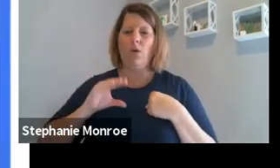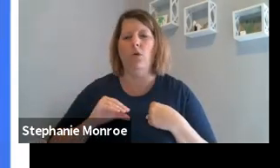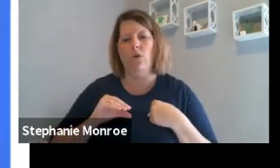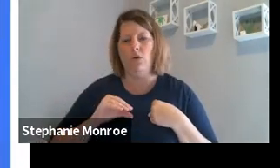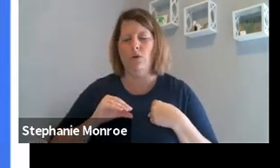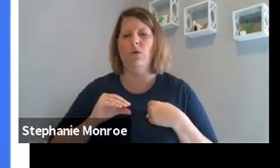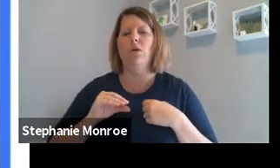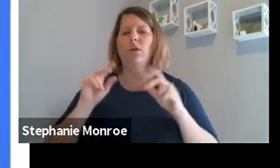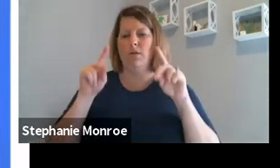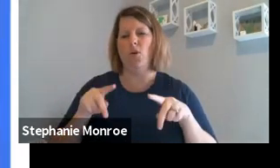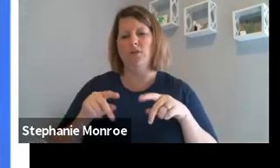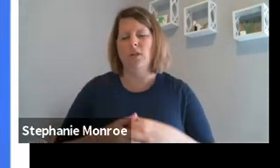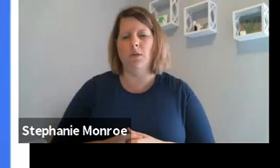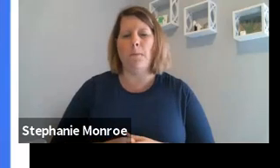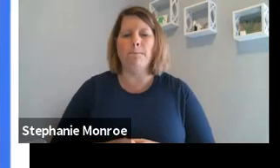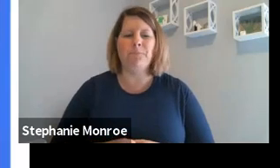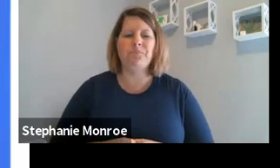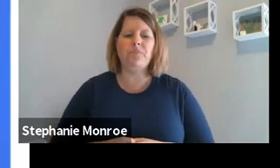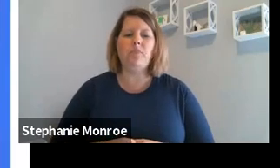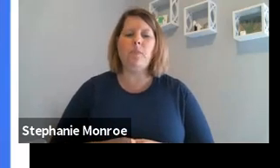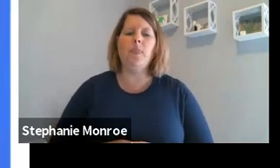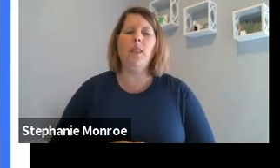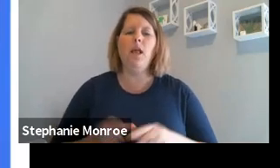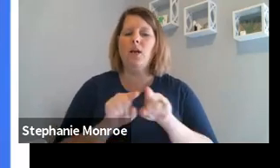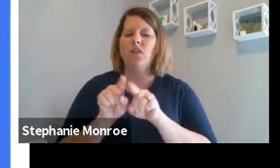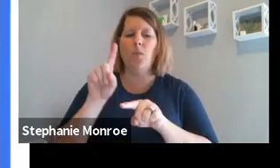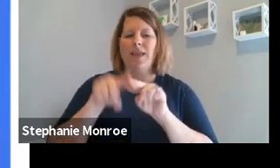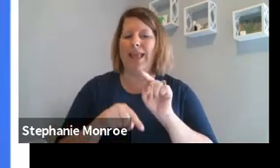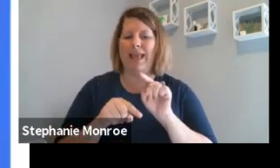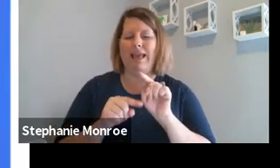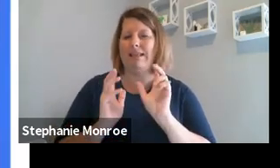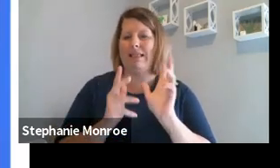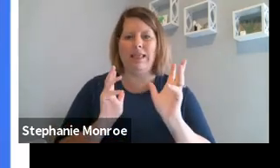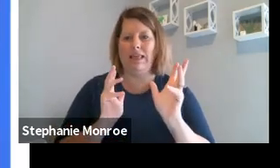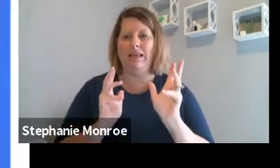may possess at the time. And also we cannot live outside the fact that economic